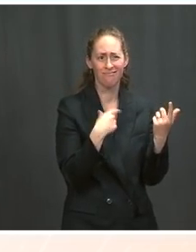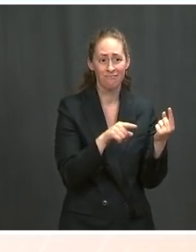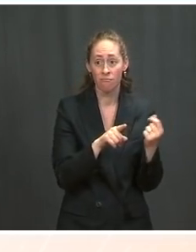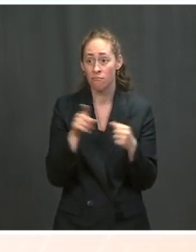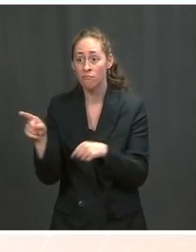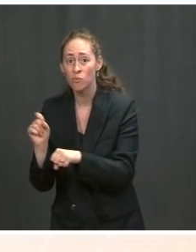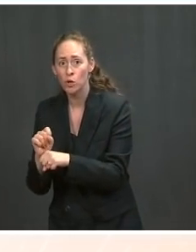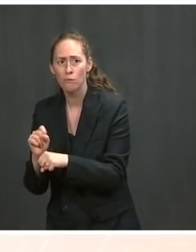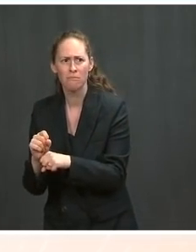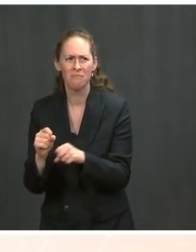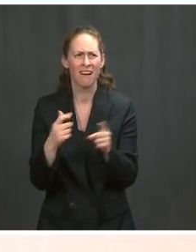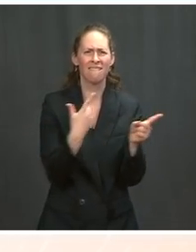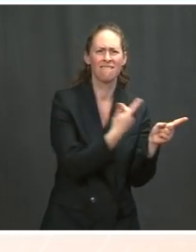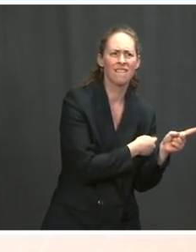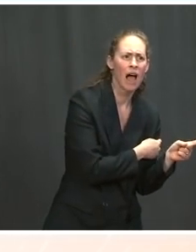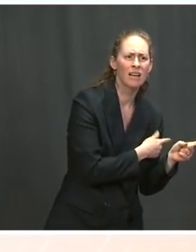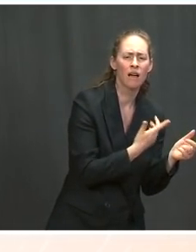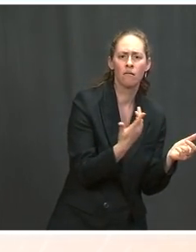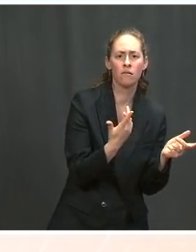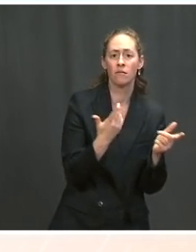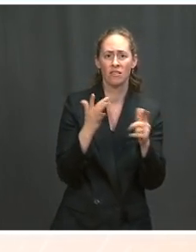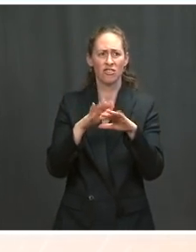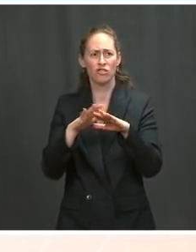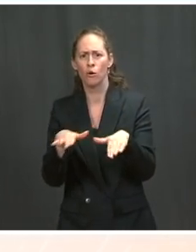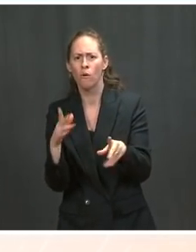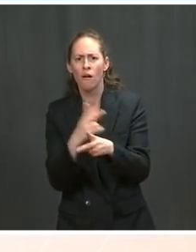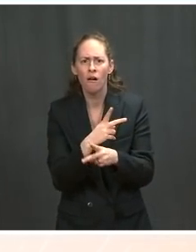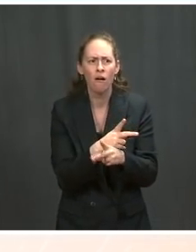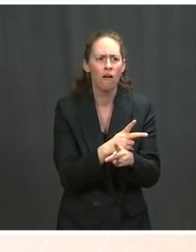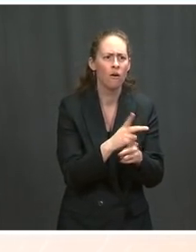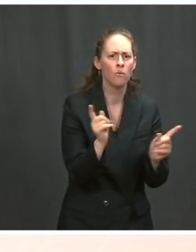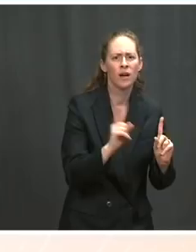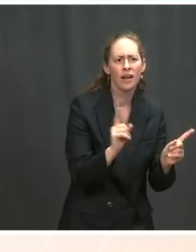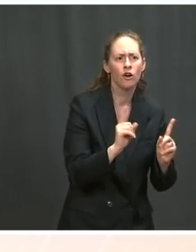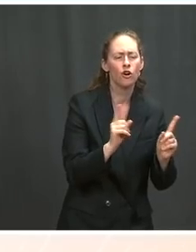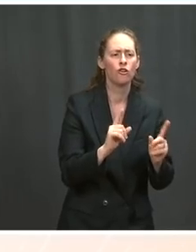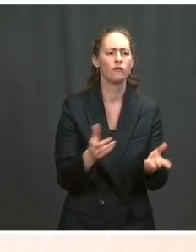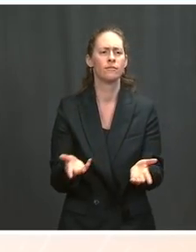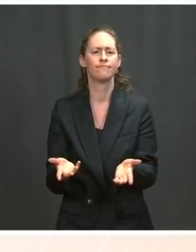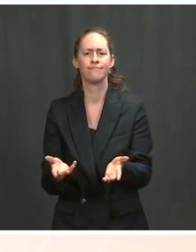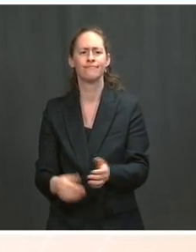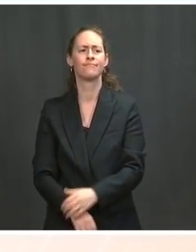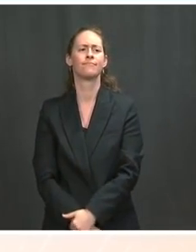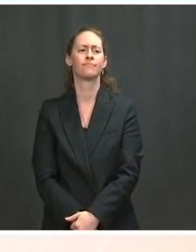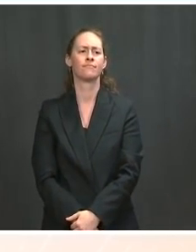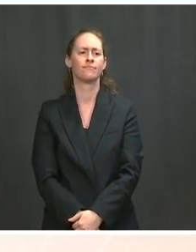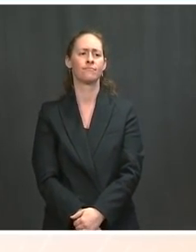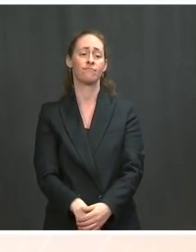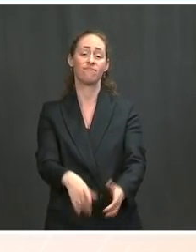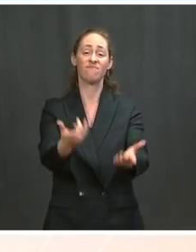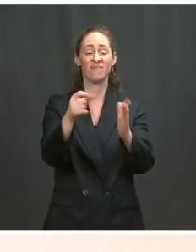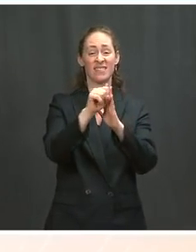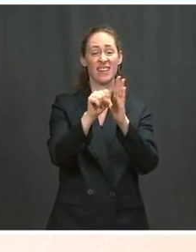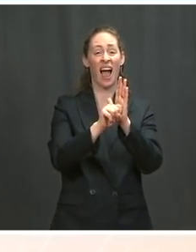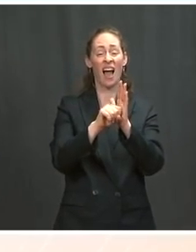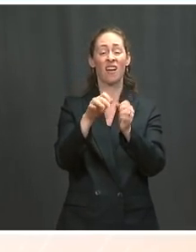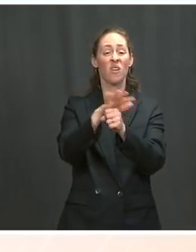So states, governors are going to make their own decisions. But it's important to convey, I think, that when you look at the data,